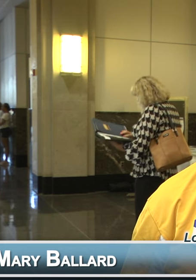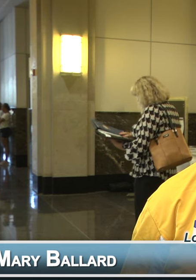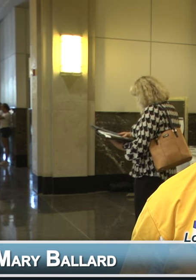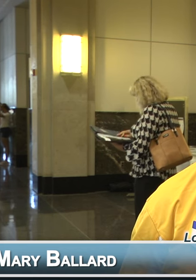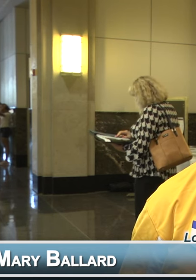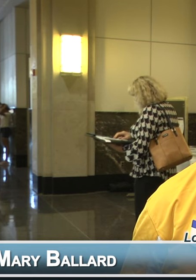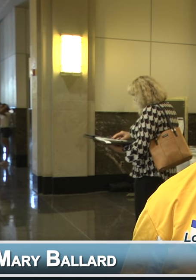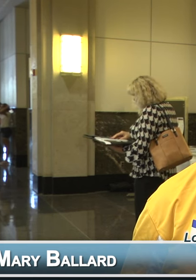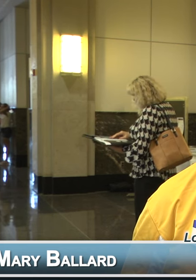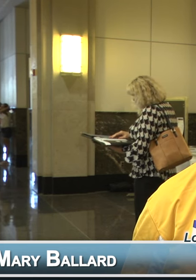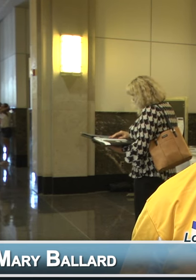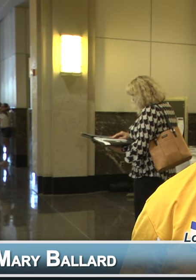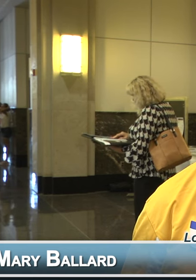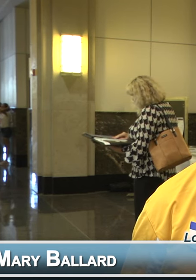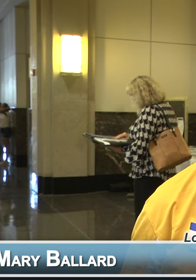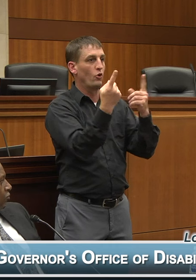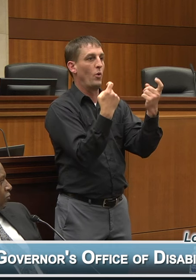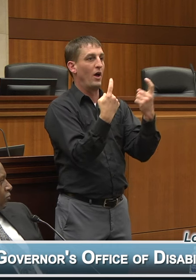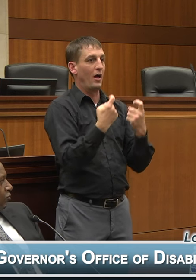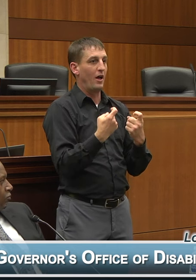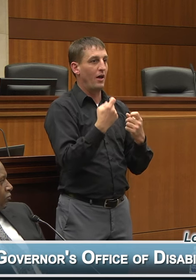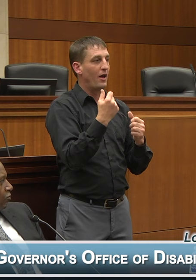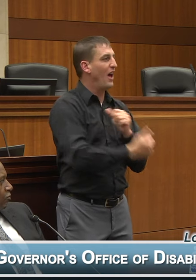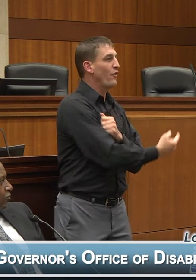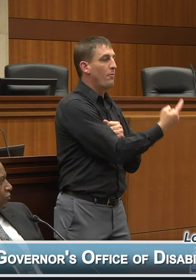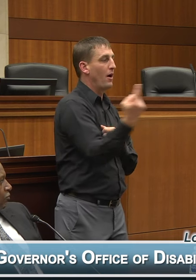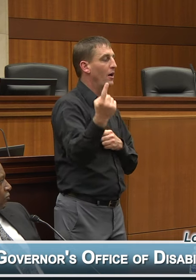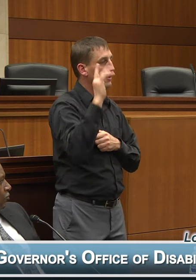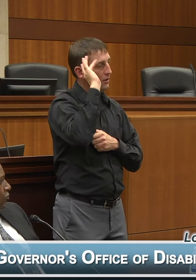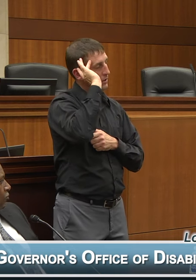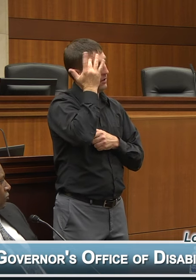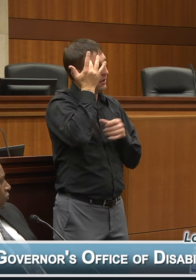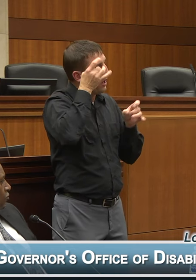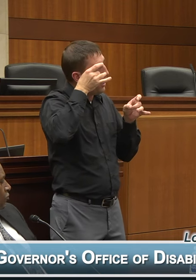every day, wear our uniforms, show up make sure that we're always here.. and we can't